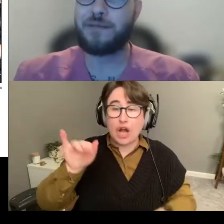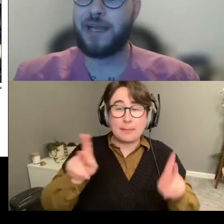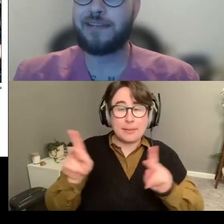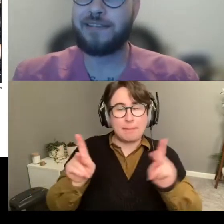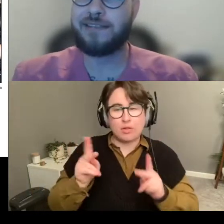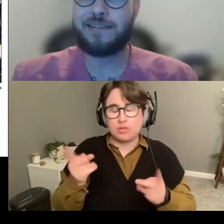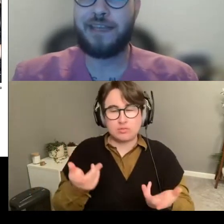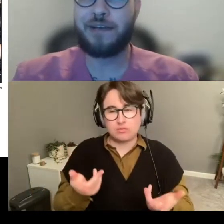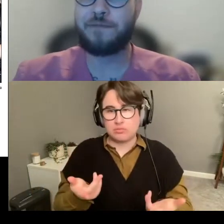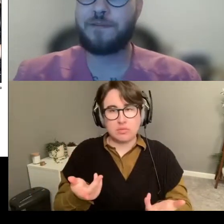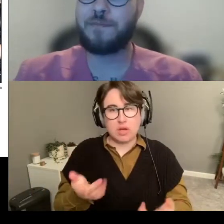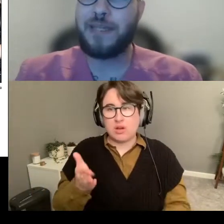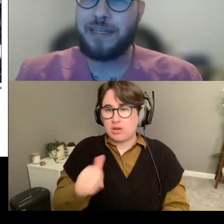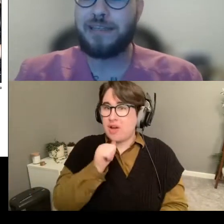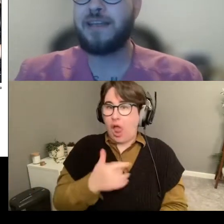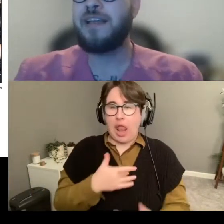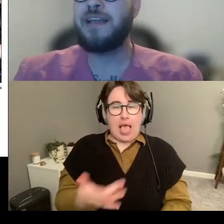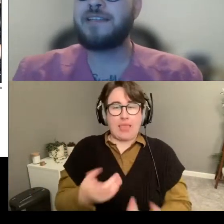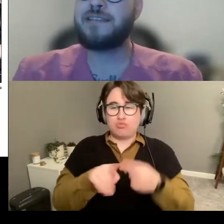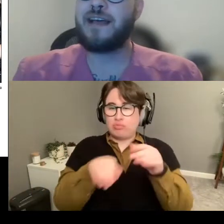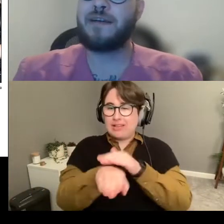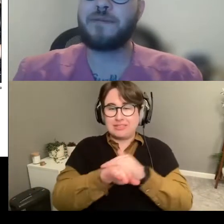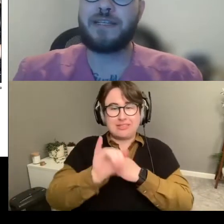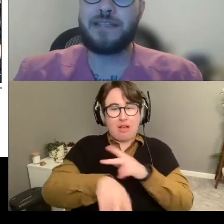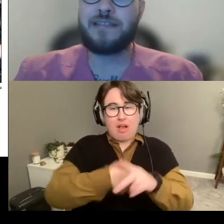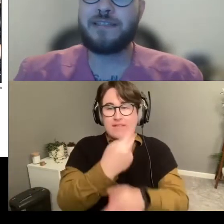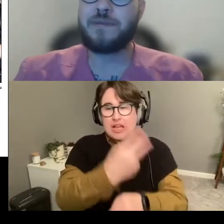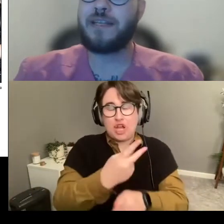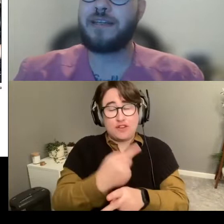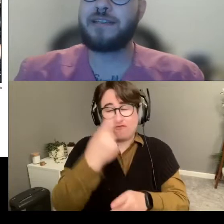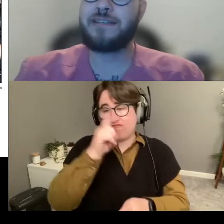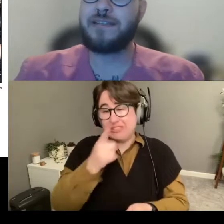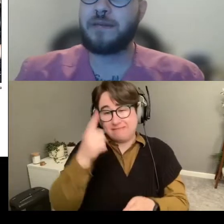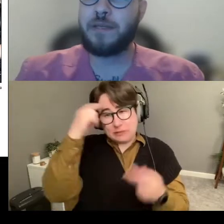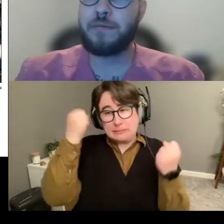to access this care for many reasons related to stigma.